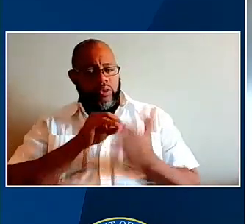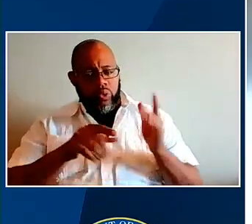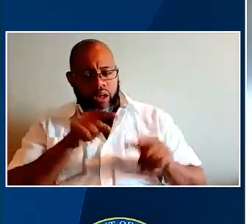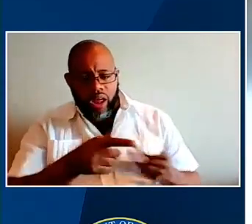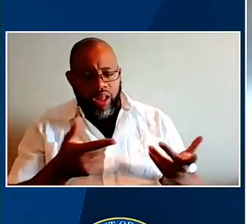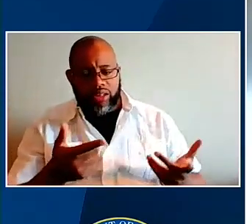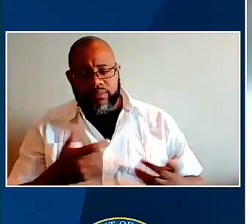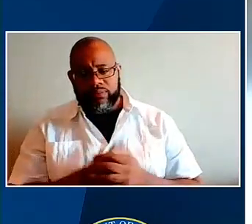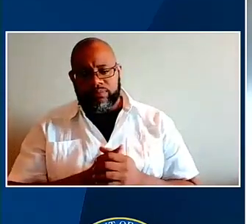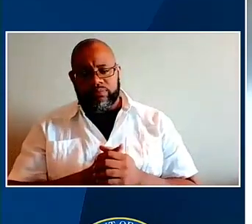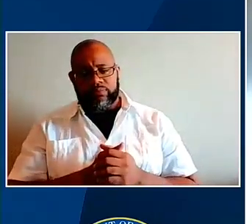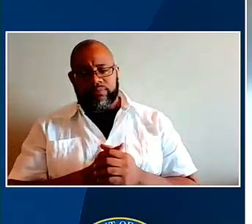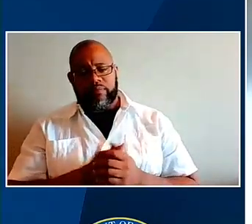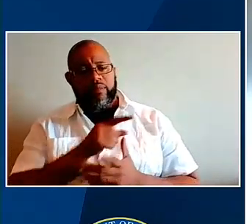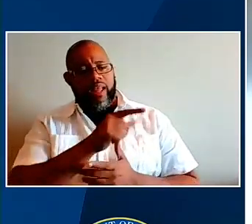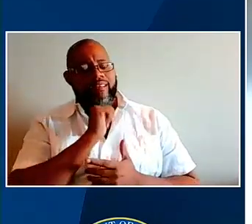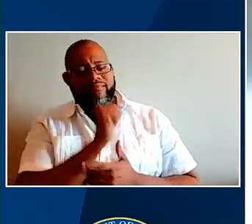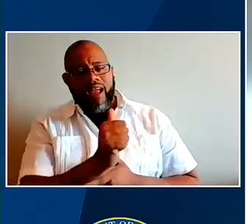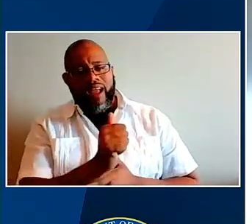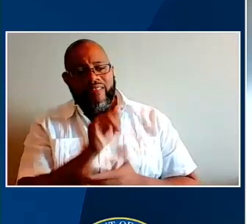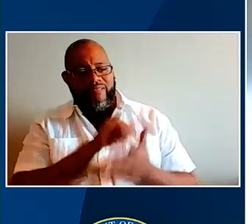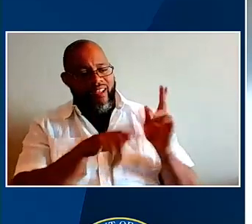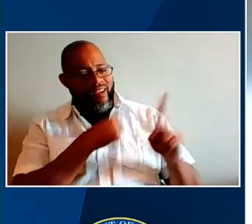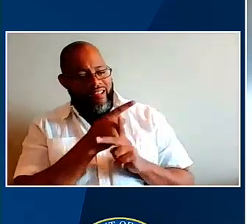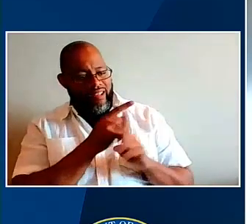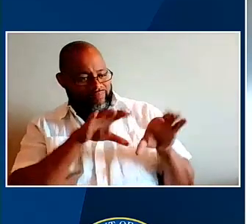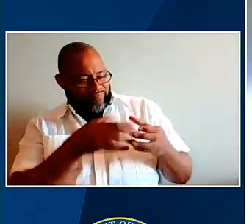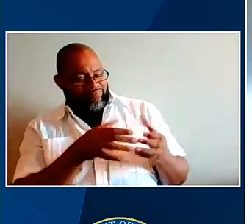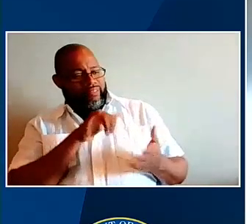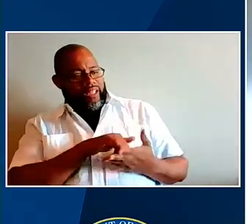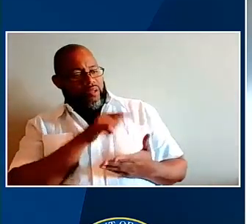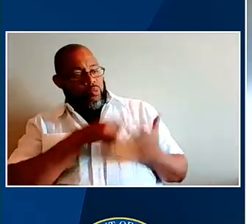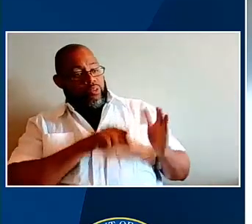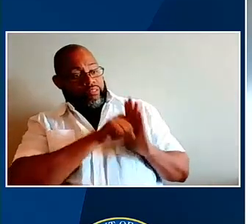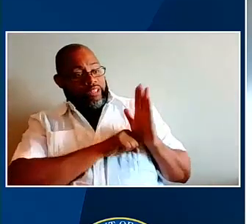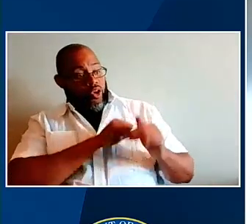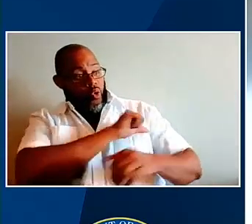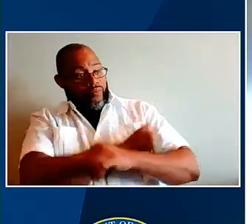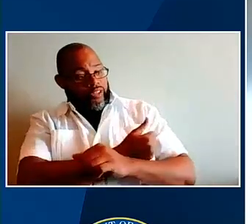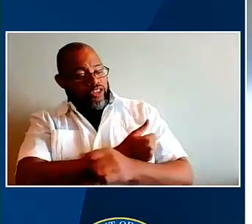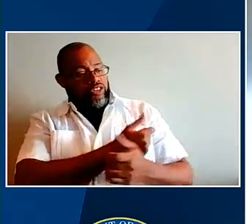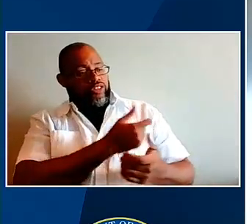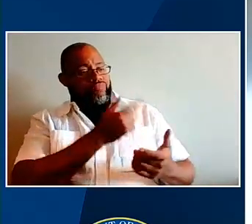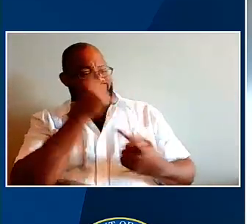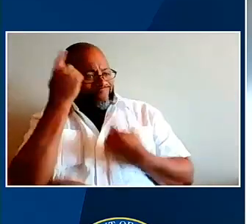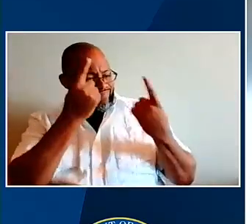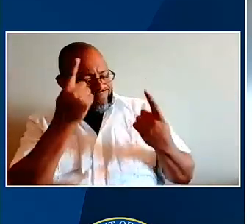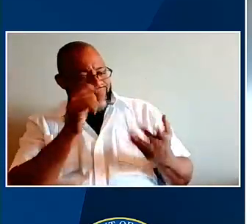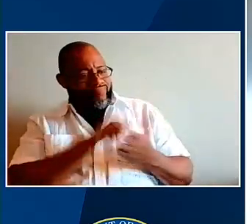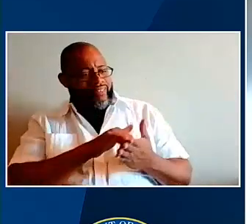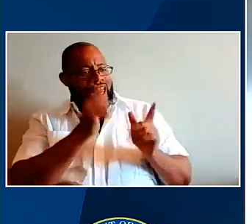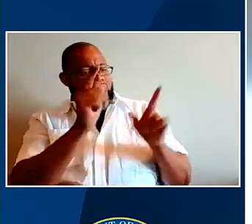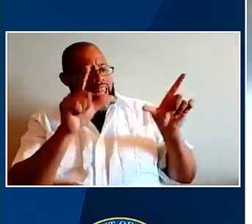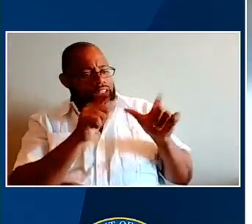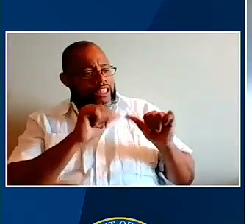They are not that kind of entity, which is what state authorization contemplates is a licensing agency that can keep an eye on a